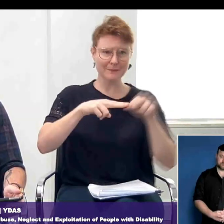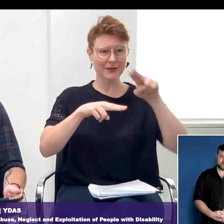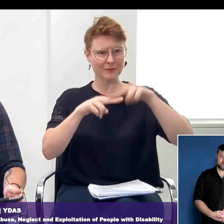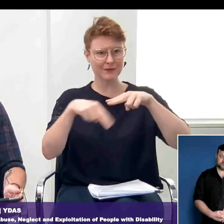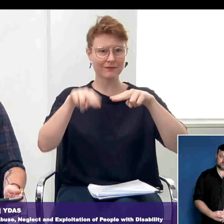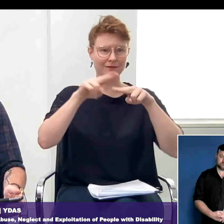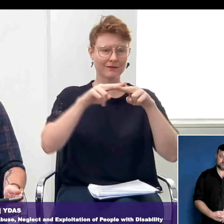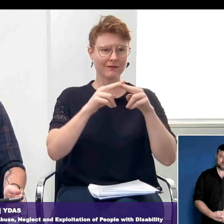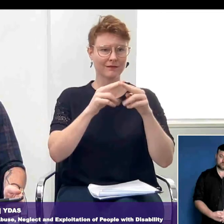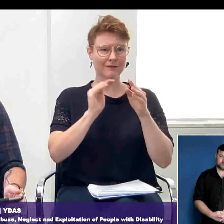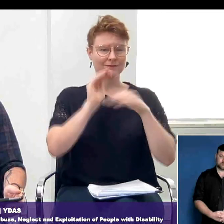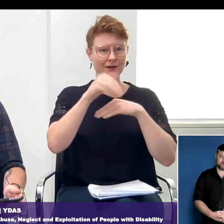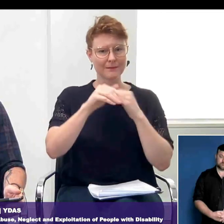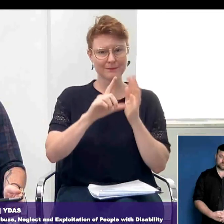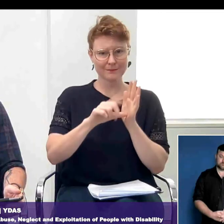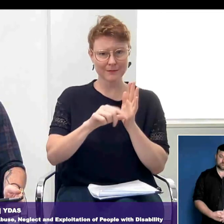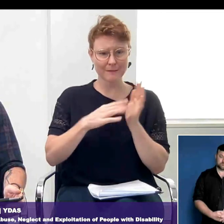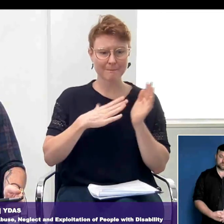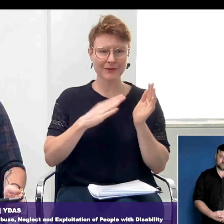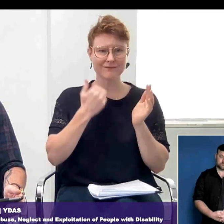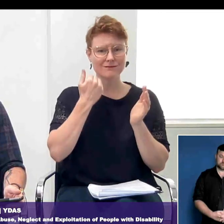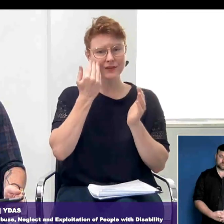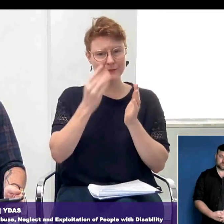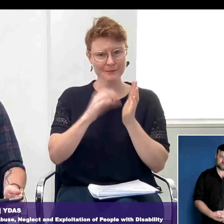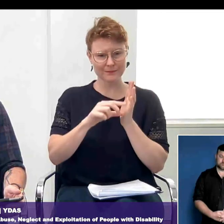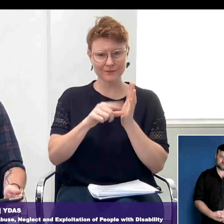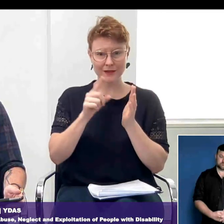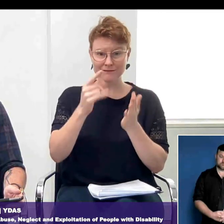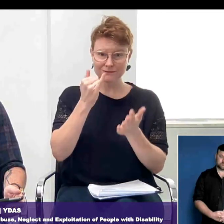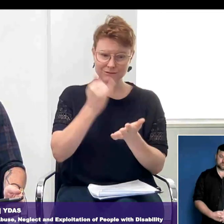life experience and it does have a compounding effect, rather.